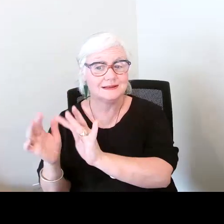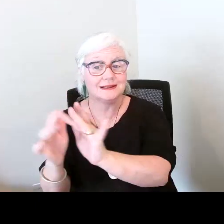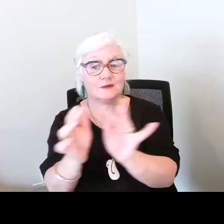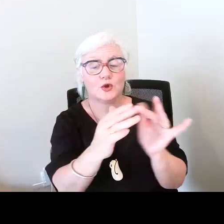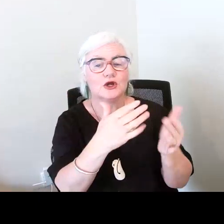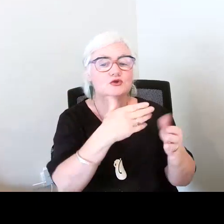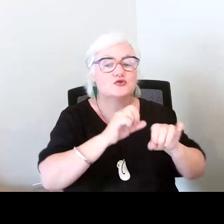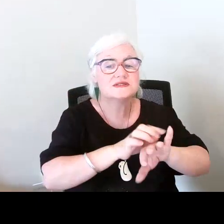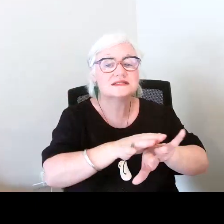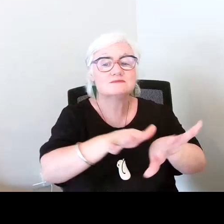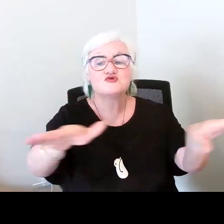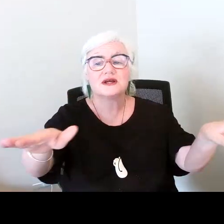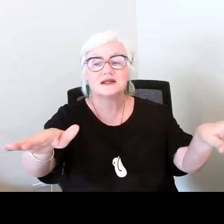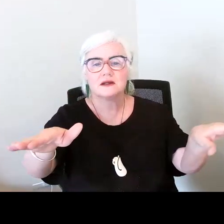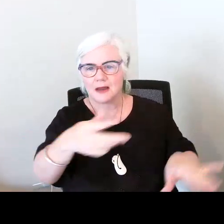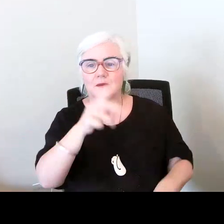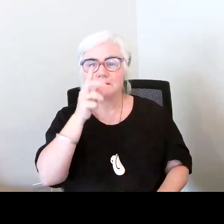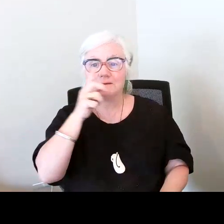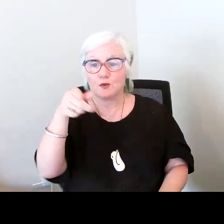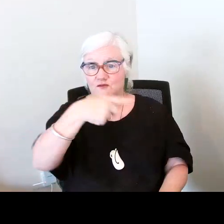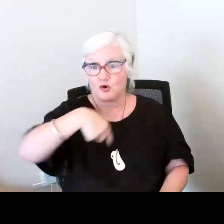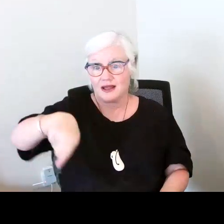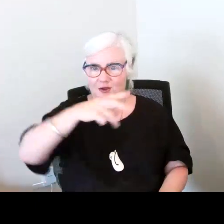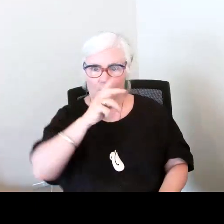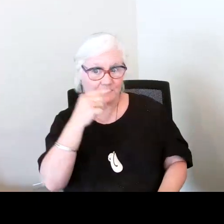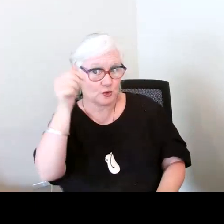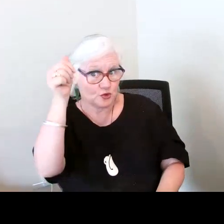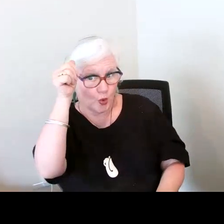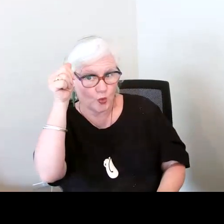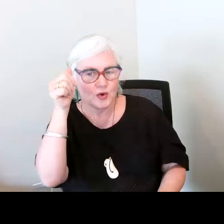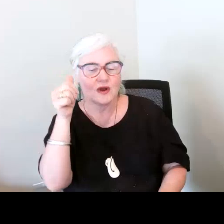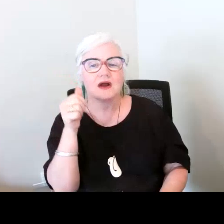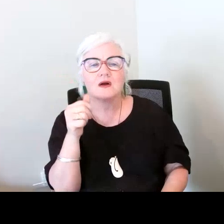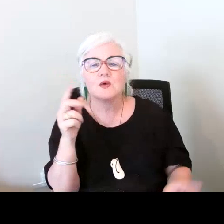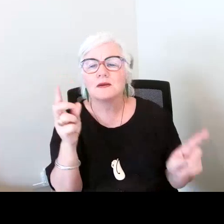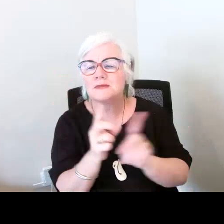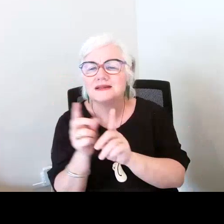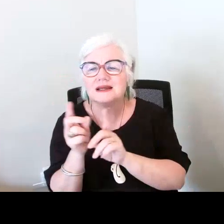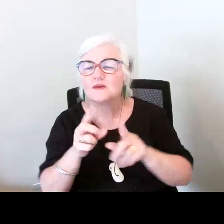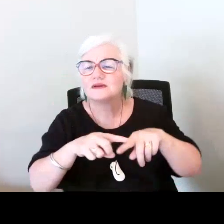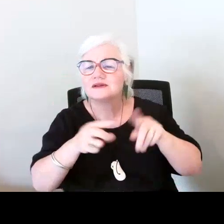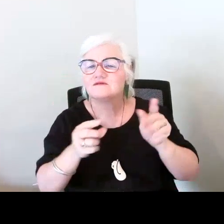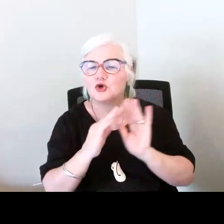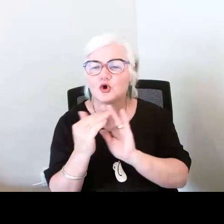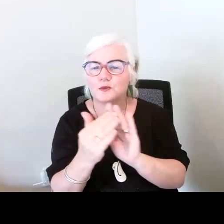about people for us. We are meeting with different community groups and providers